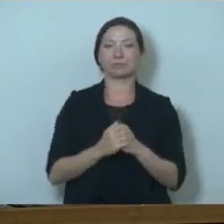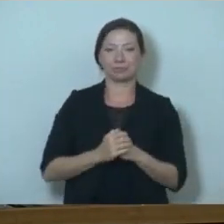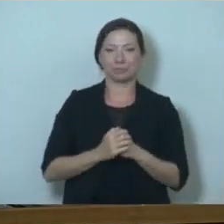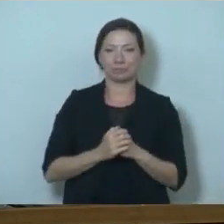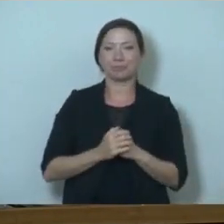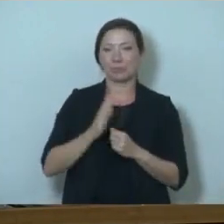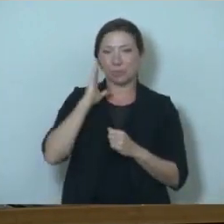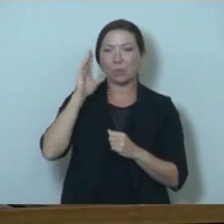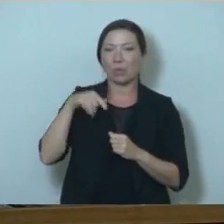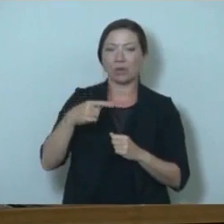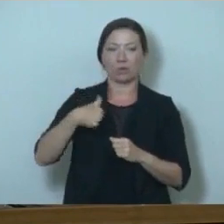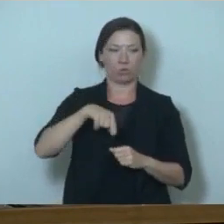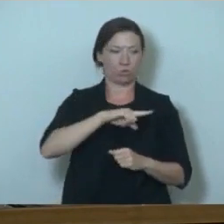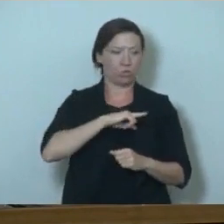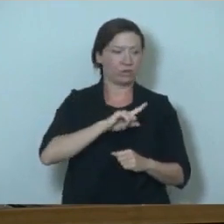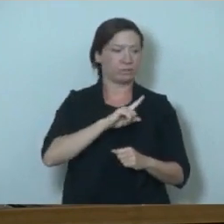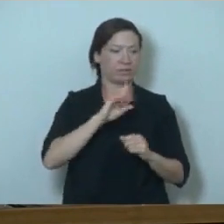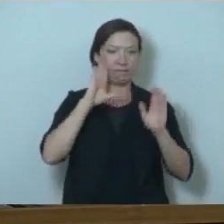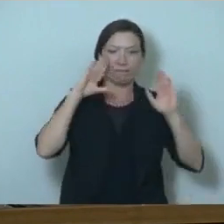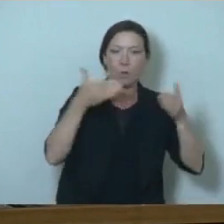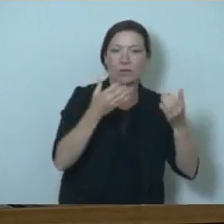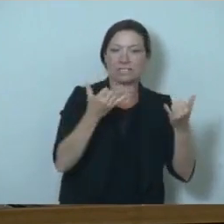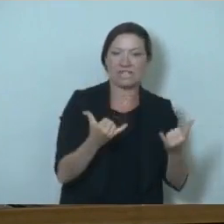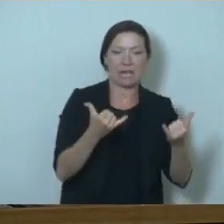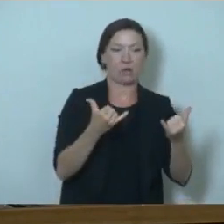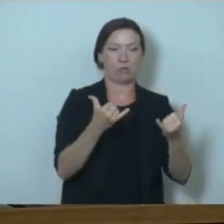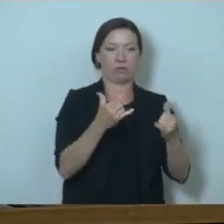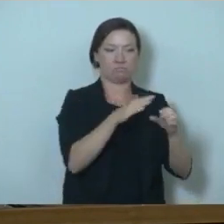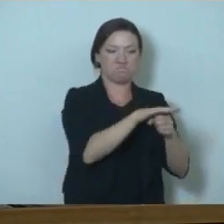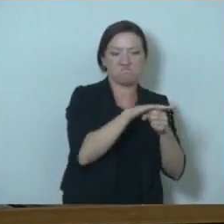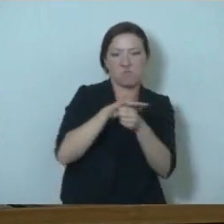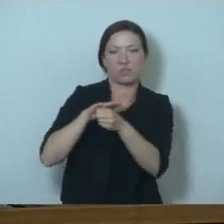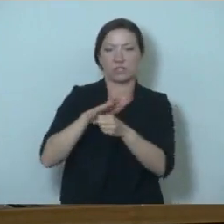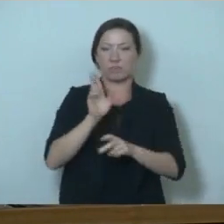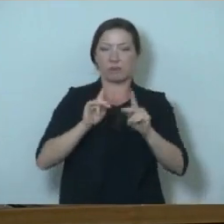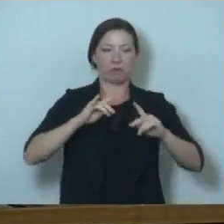IT WE HAVE BEEN FOCUSING ON CONGREGANT SITES AND ESSENTIAL WORKERS.